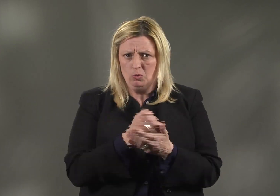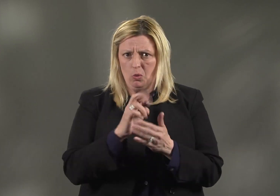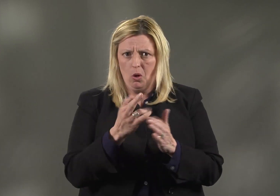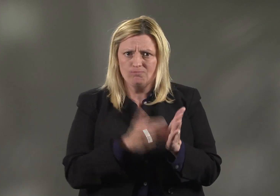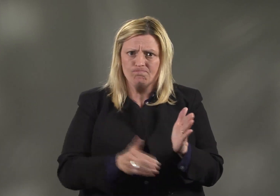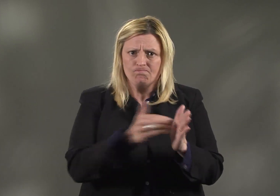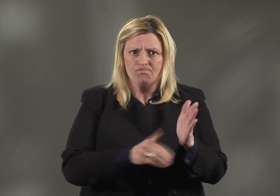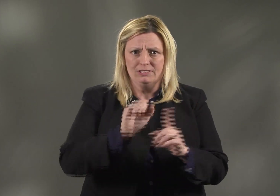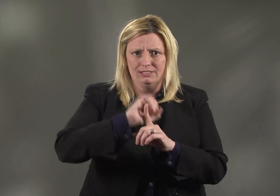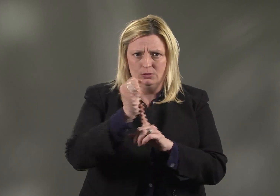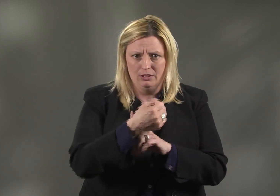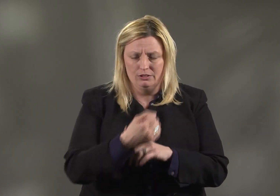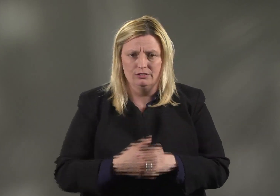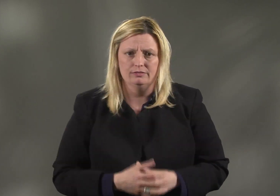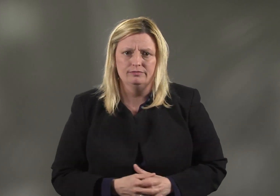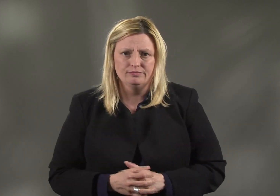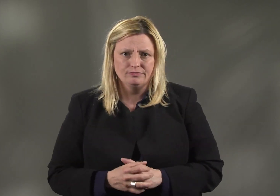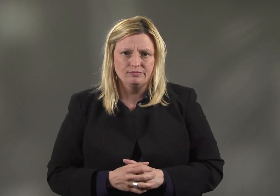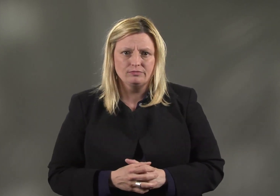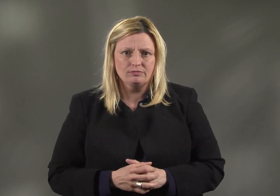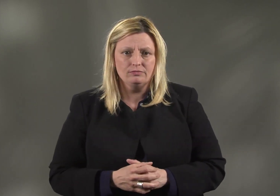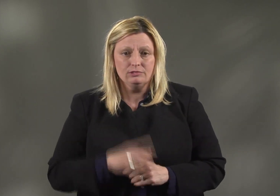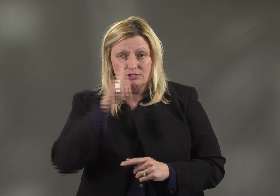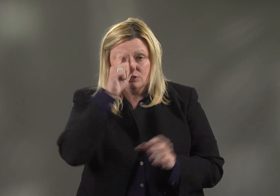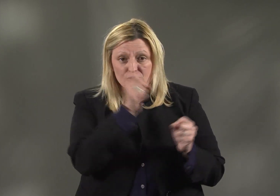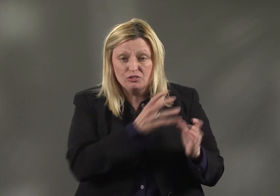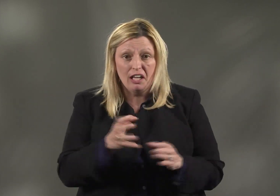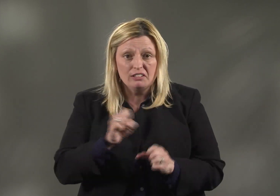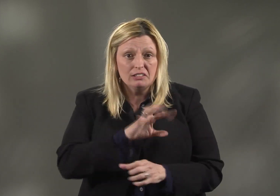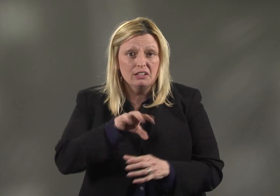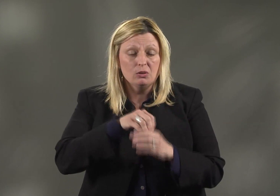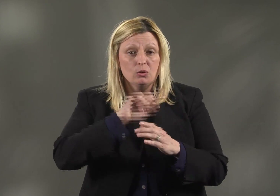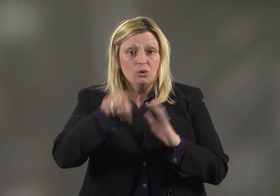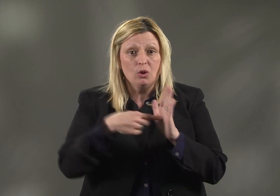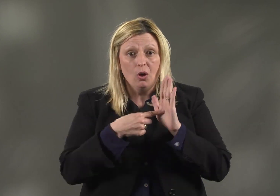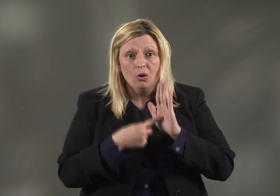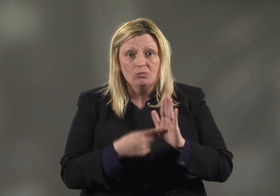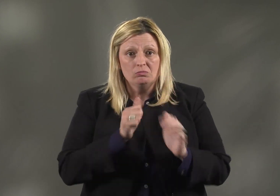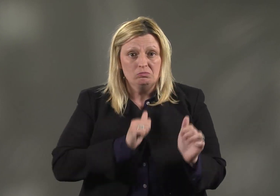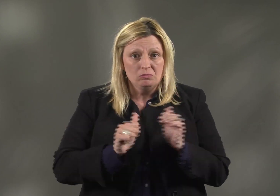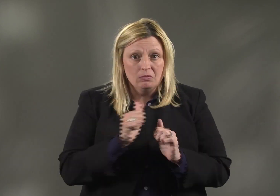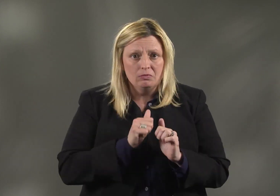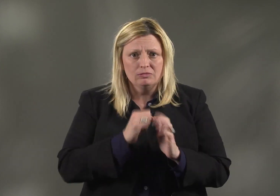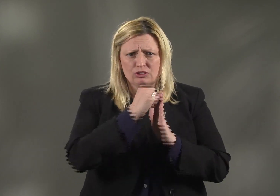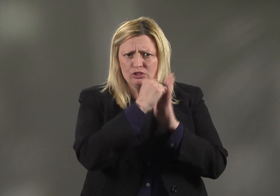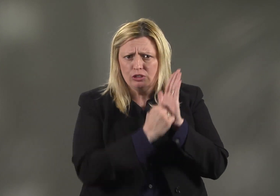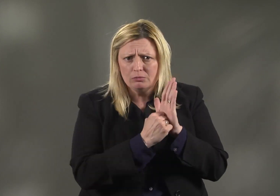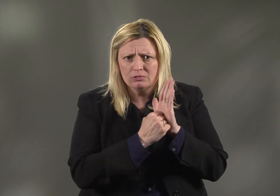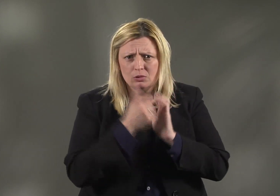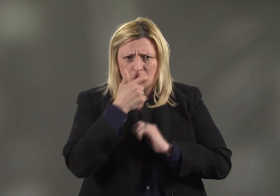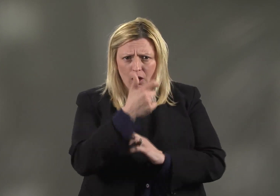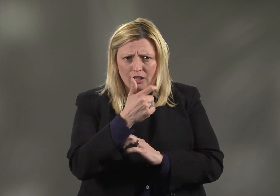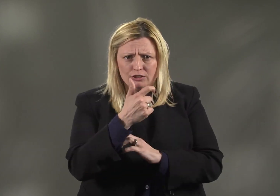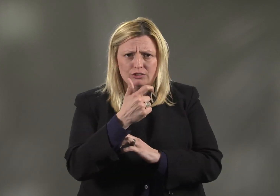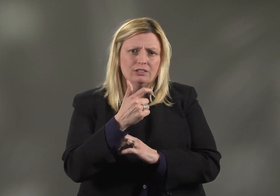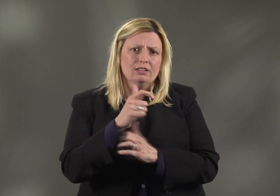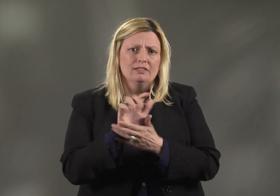in new or repeated situations. Strategies can include role playing, scripts,